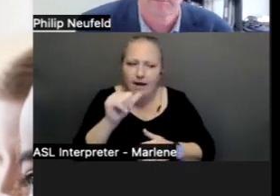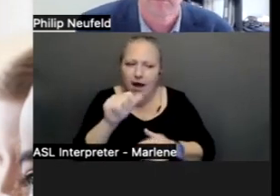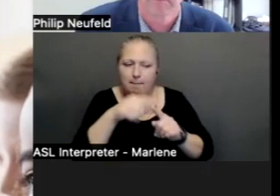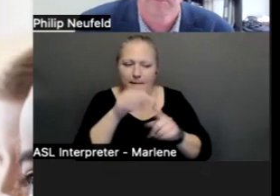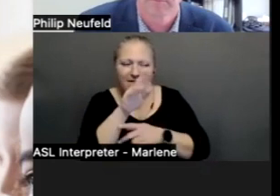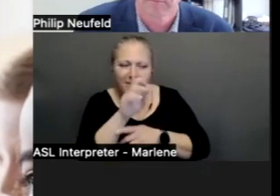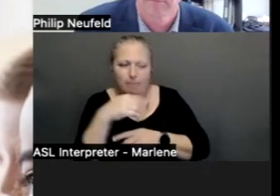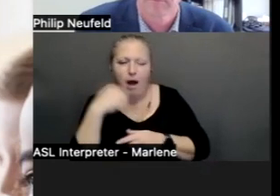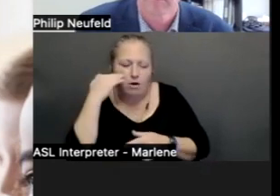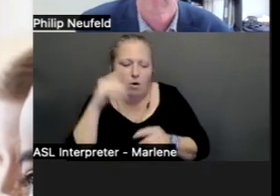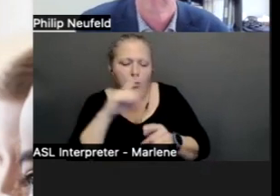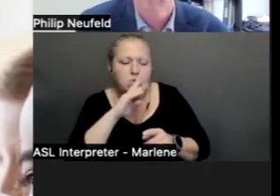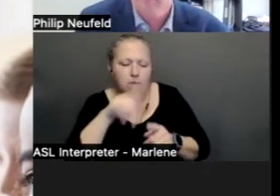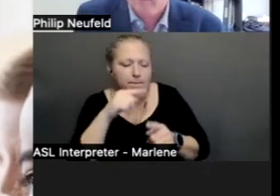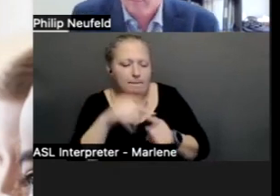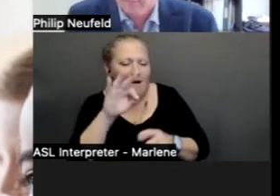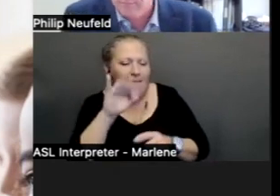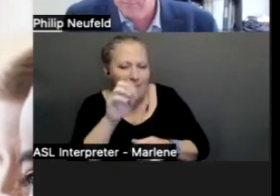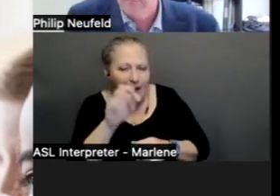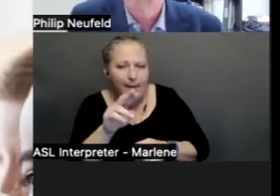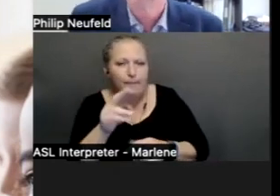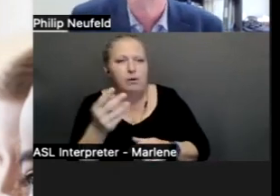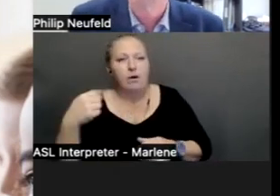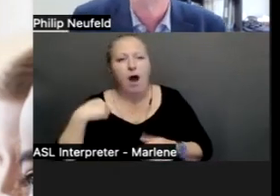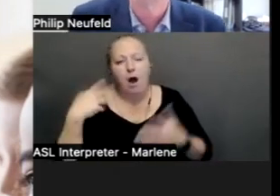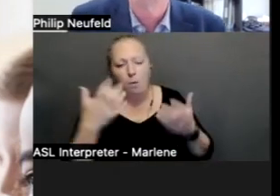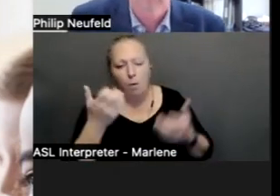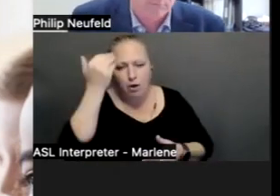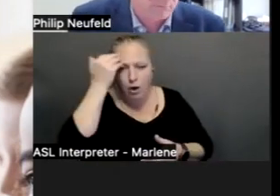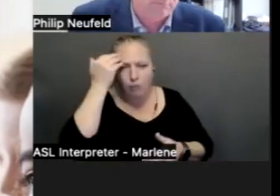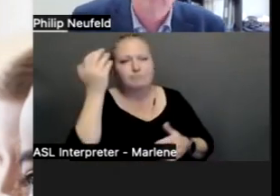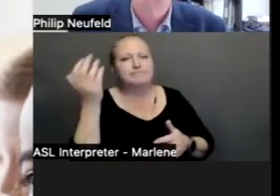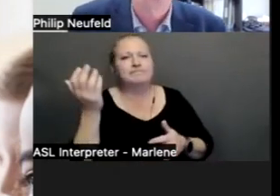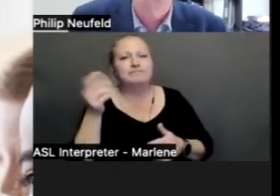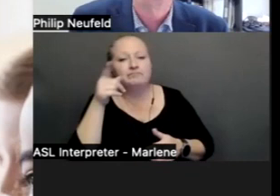I am acknowledging what you're saying about the fiber. What I do want to know is, have you seen?